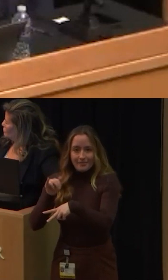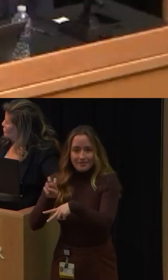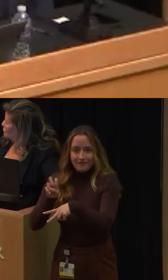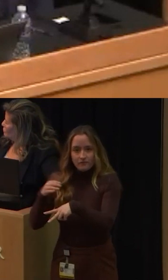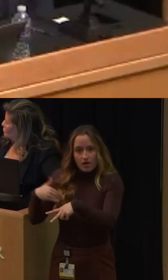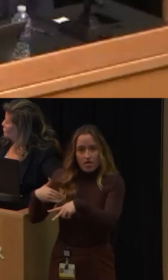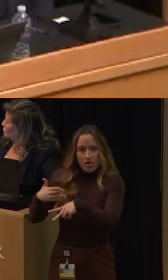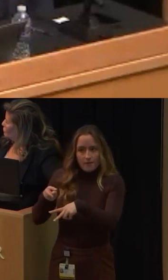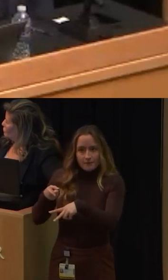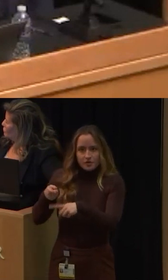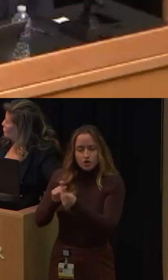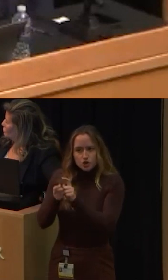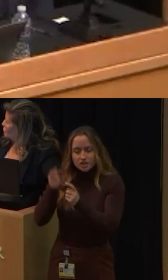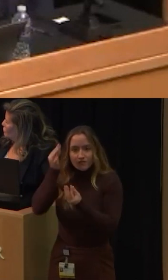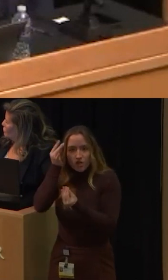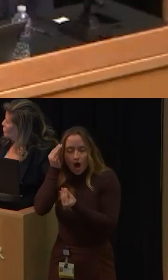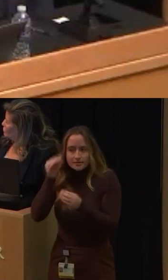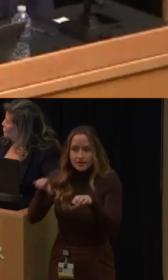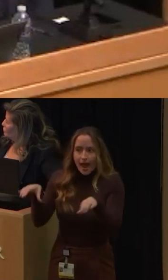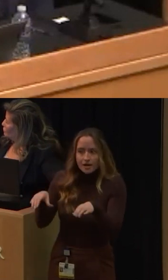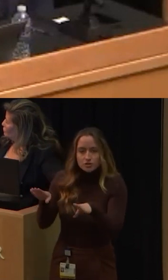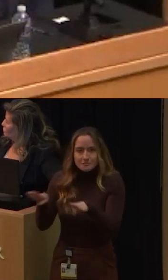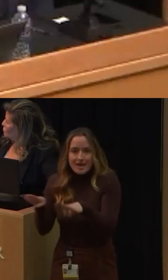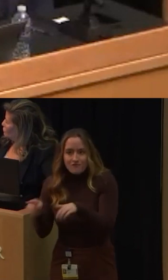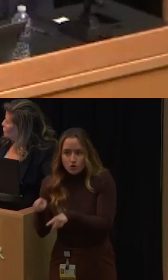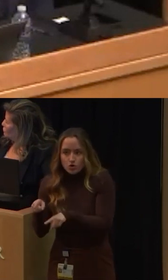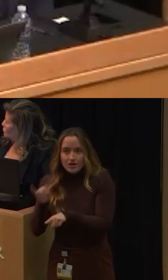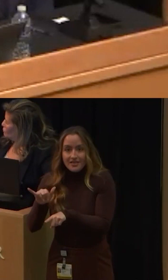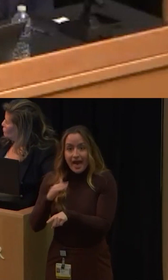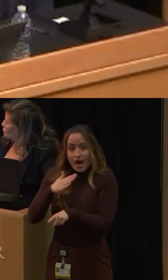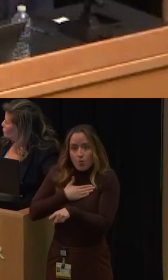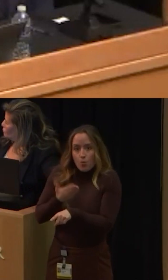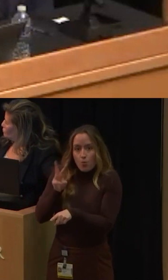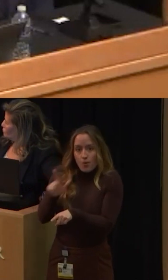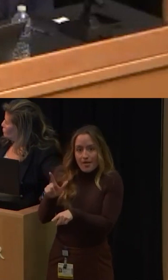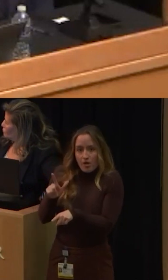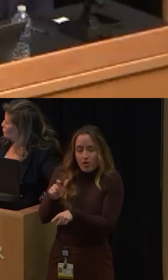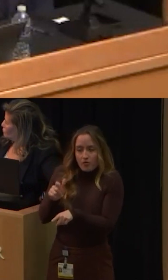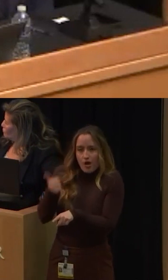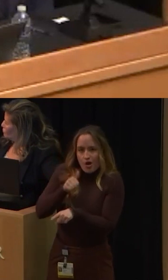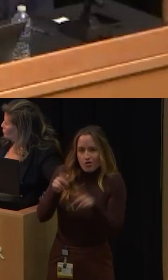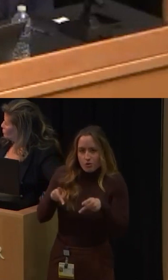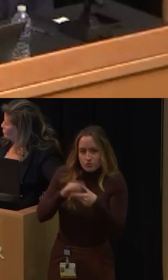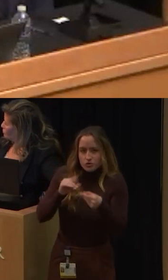the changes to thoughts, attitudes, and behaviors that the will that Simeon is talking about that needs to happen among our populace